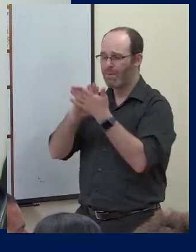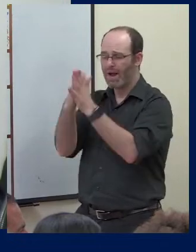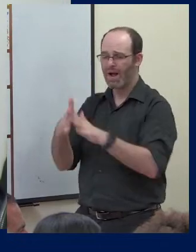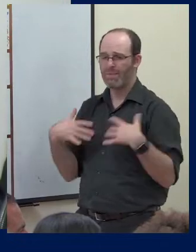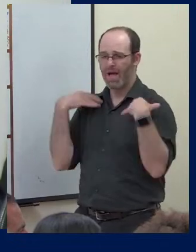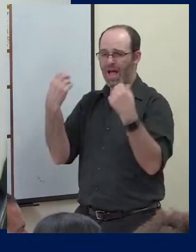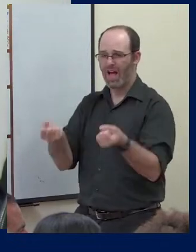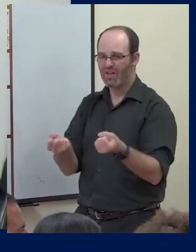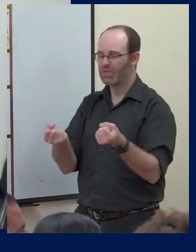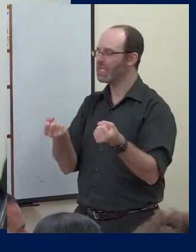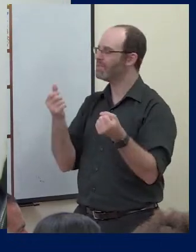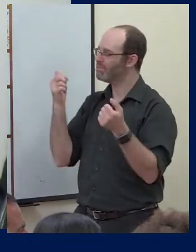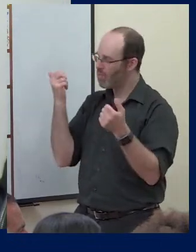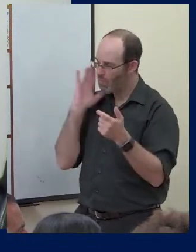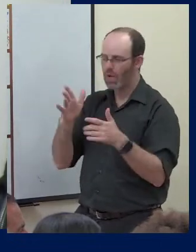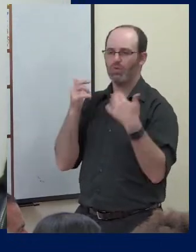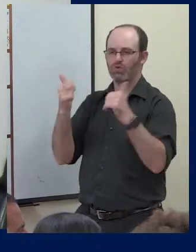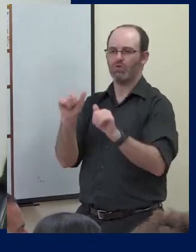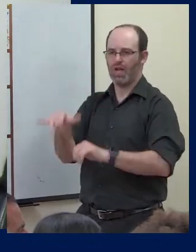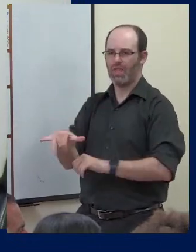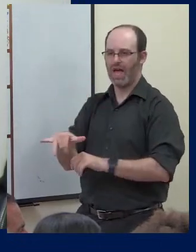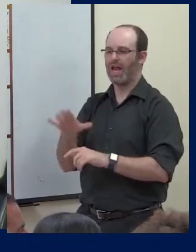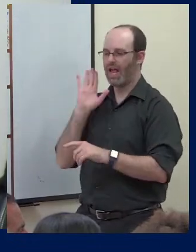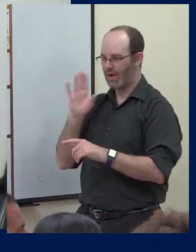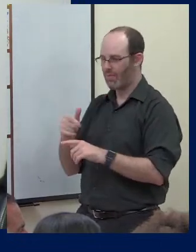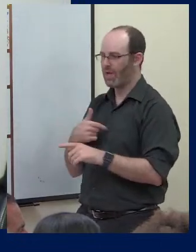We are working to accomplish that goal in a variety of ways.